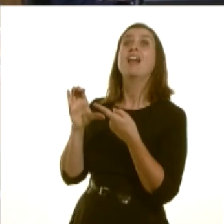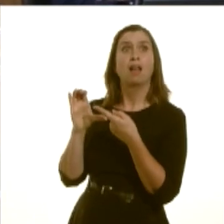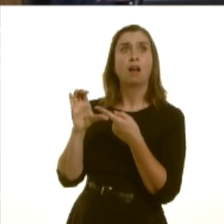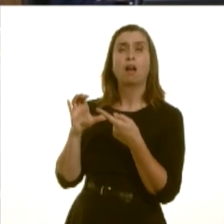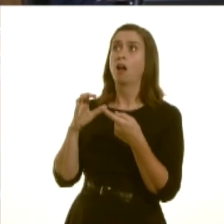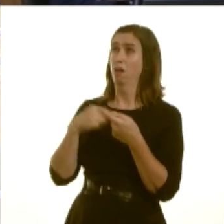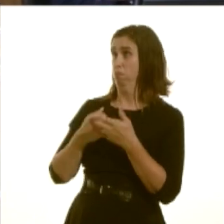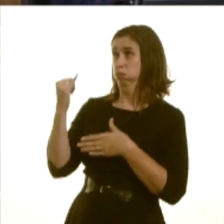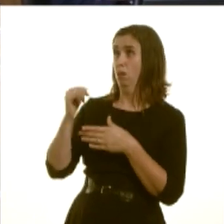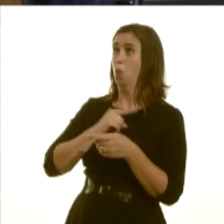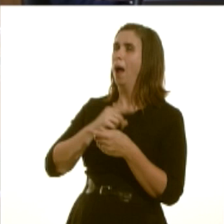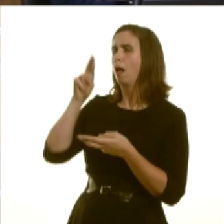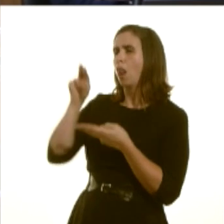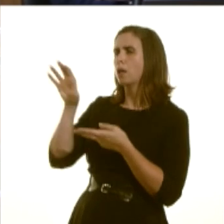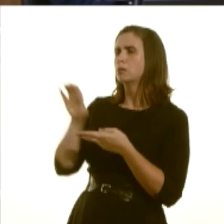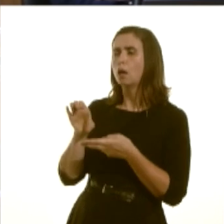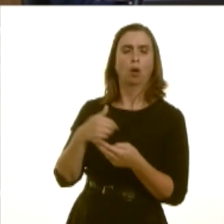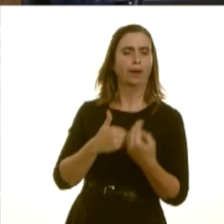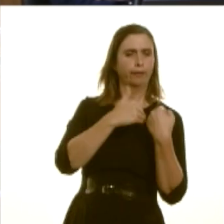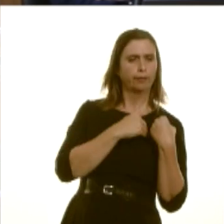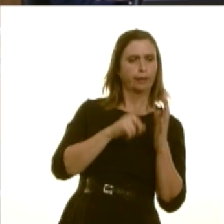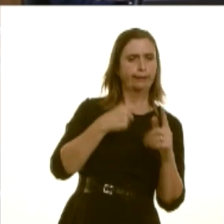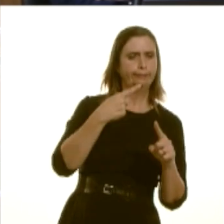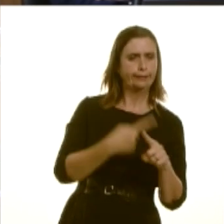in the underfunding. If that is addressed, I think that this is something we need to